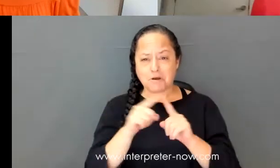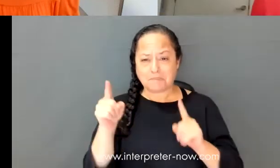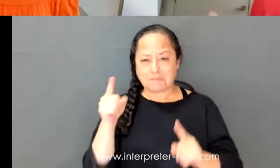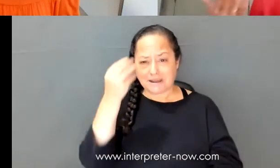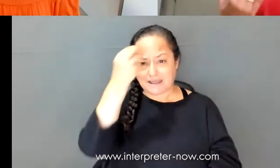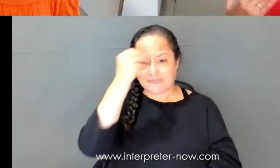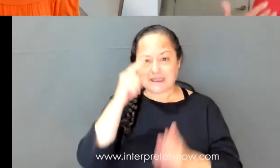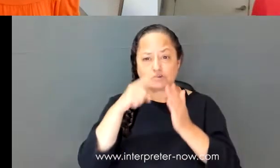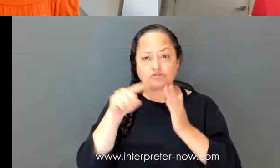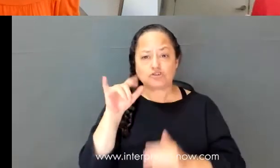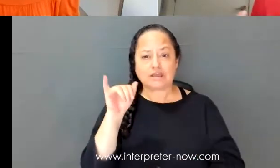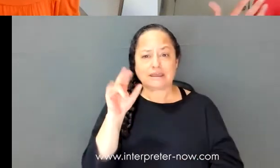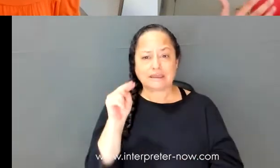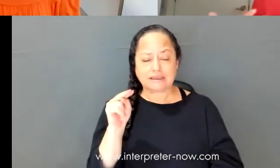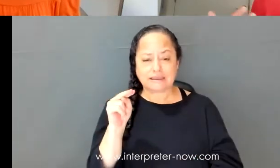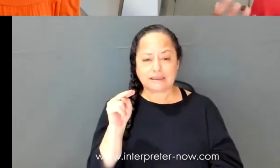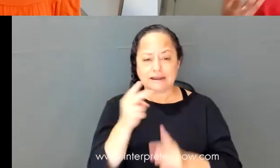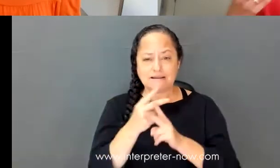in again, very, very constantly.